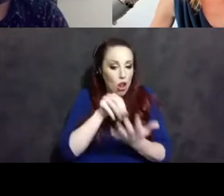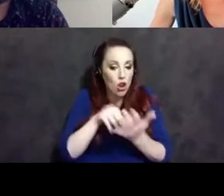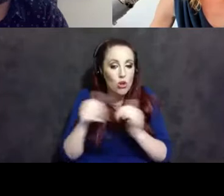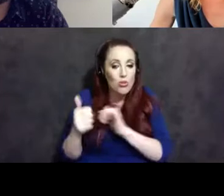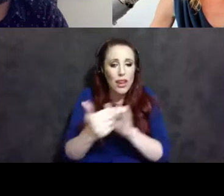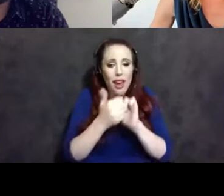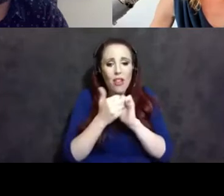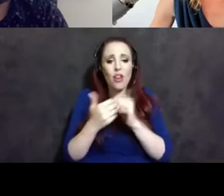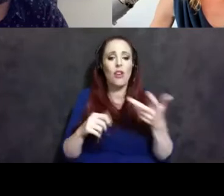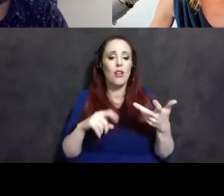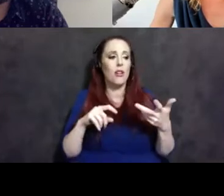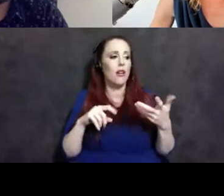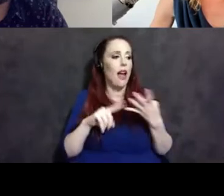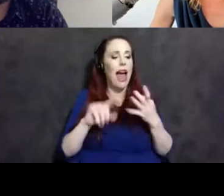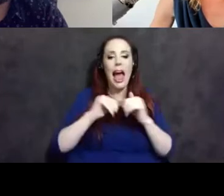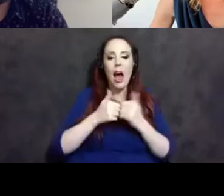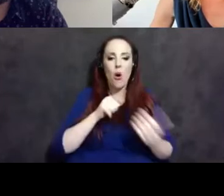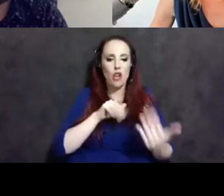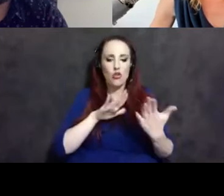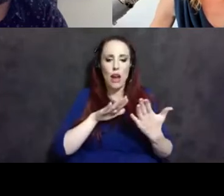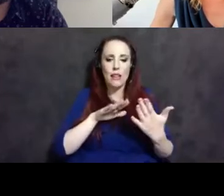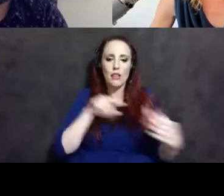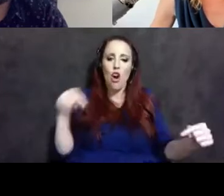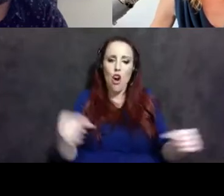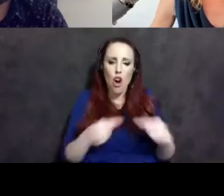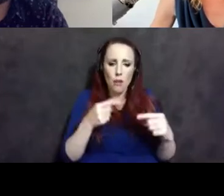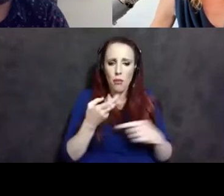And how will we address harm? And how will we understand harm?